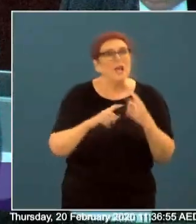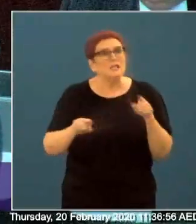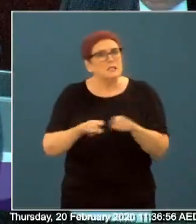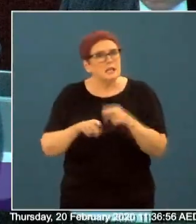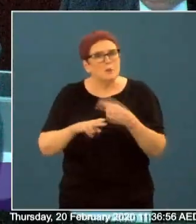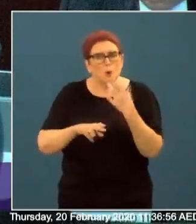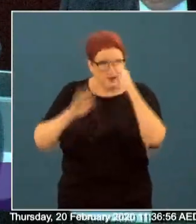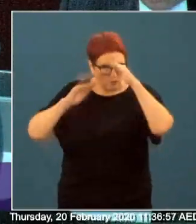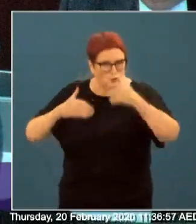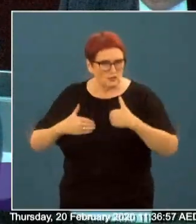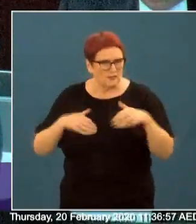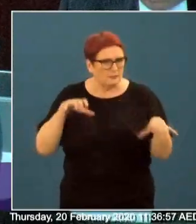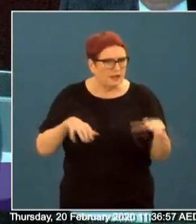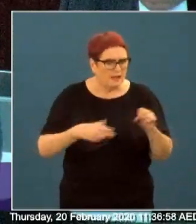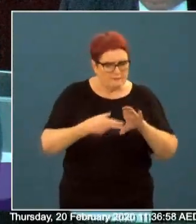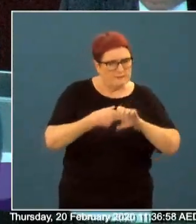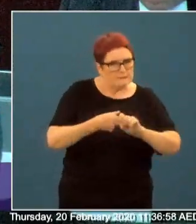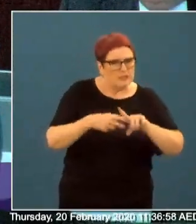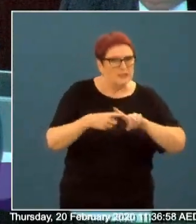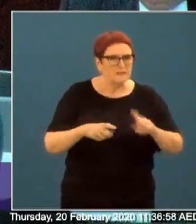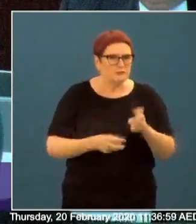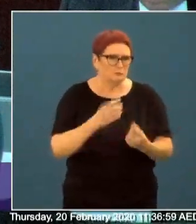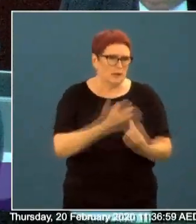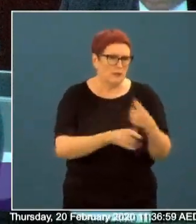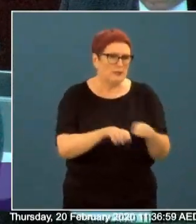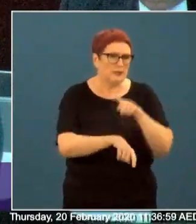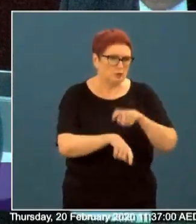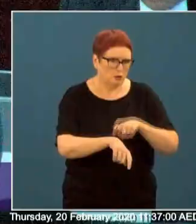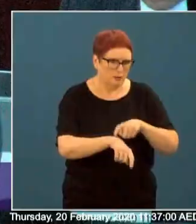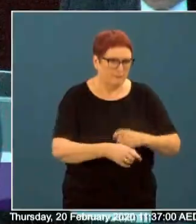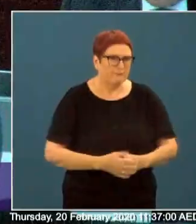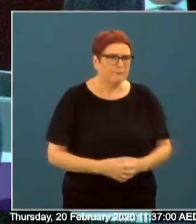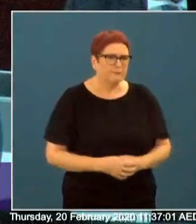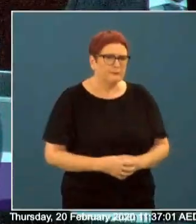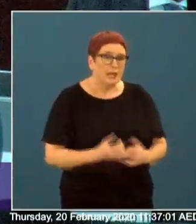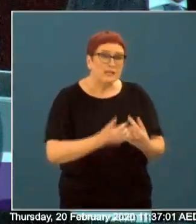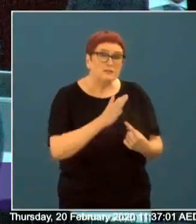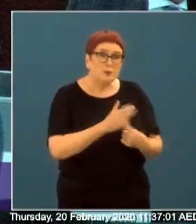And so the importance of identifying these issues is to identify the area